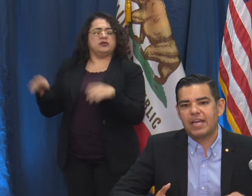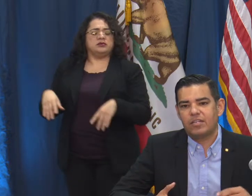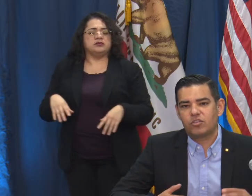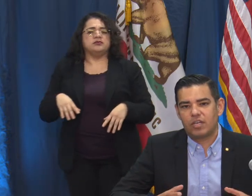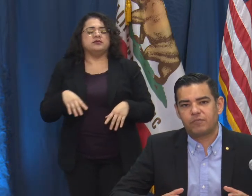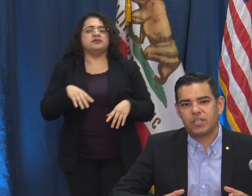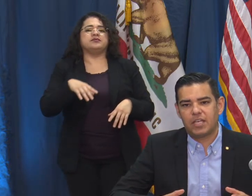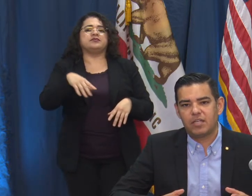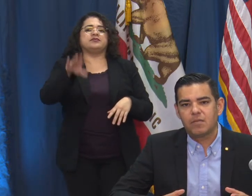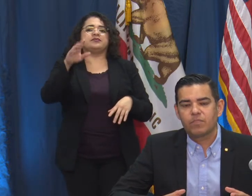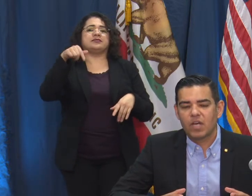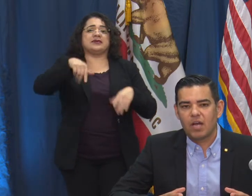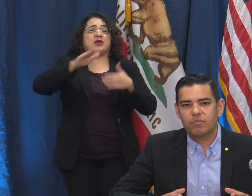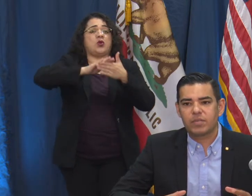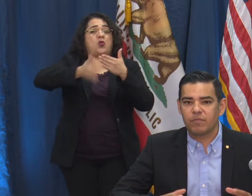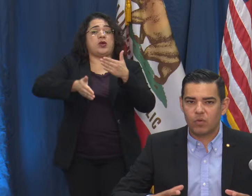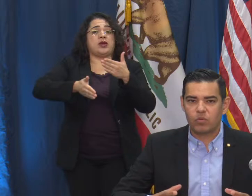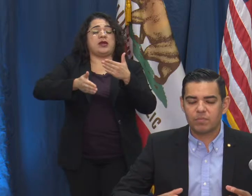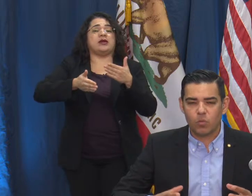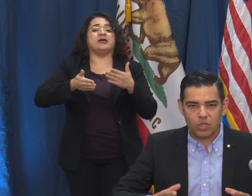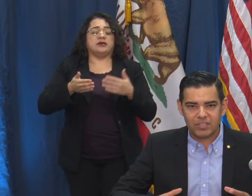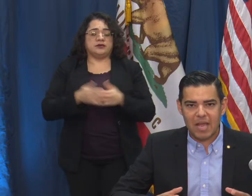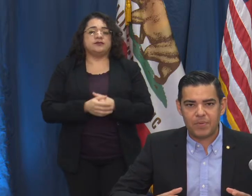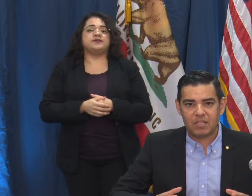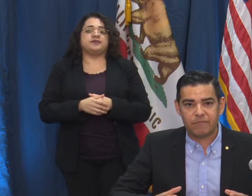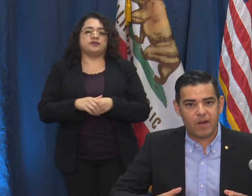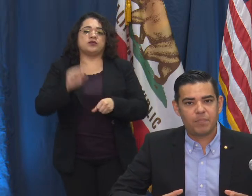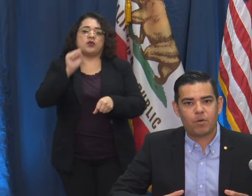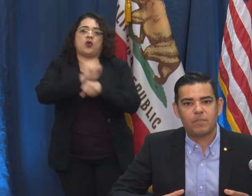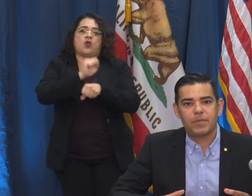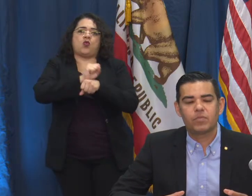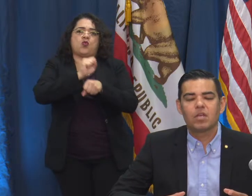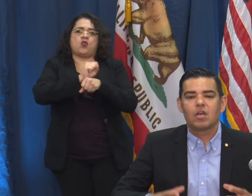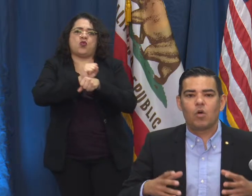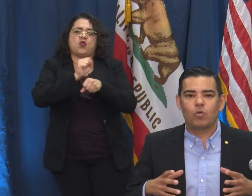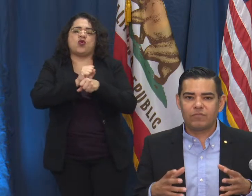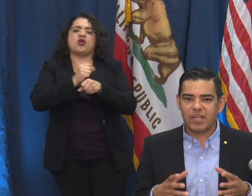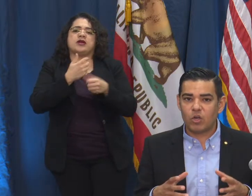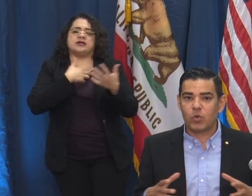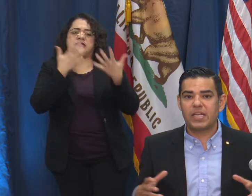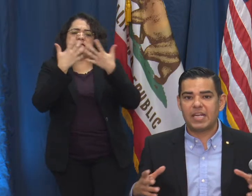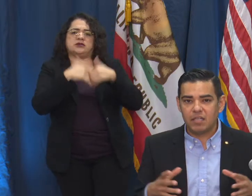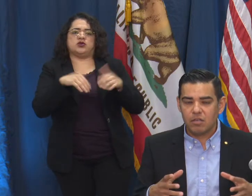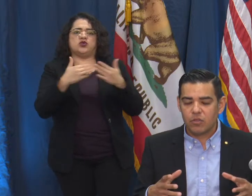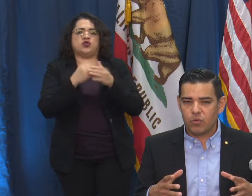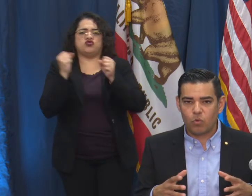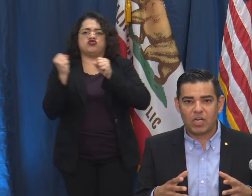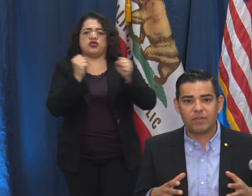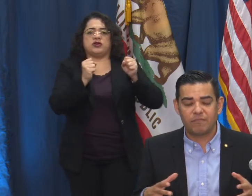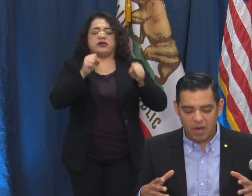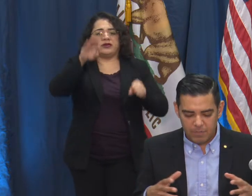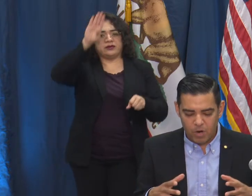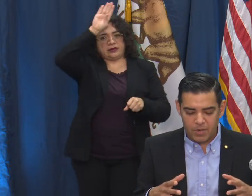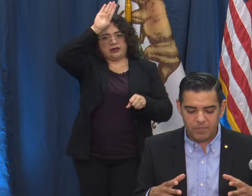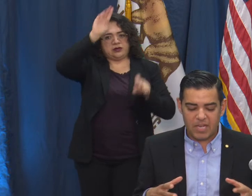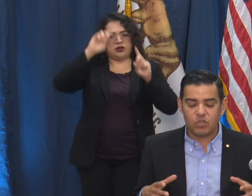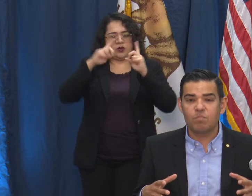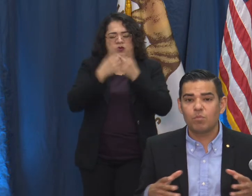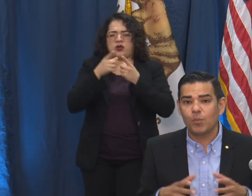shift in some of the work that's happening in the Fire Department. We have now created, through the work of our Fire Department, a new mobile